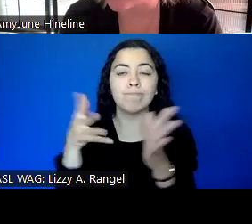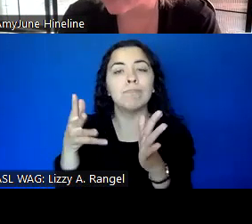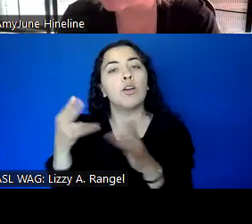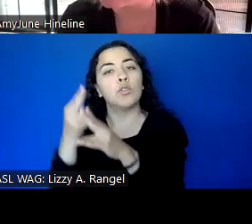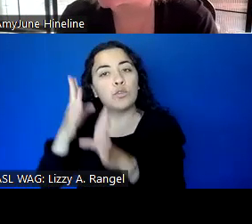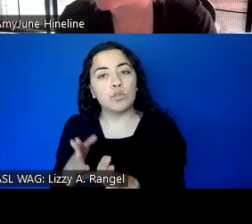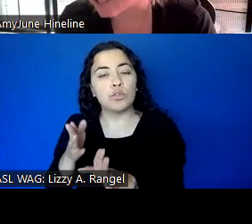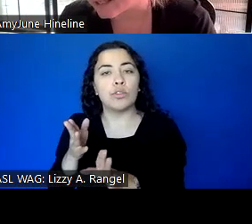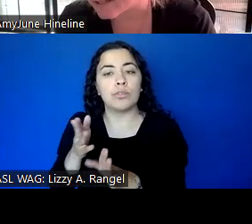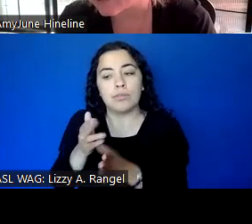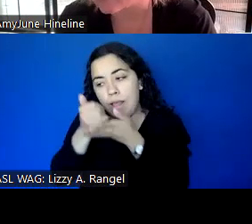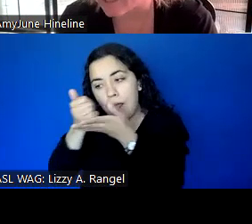In this picture, you can see a passport.